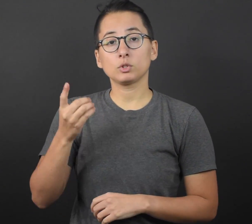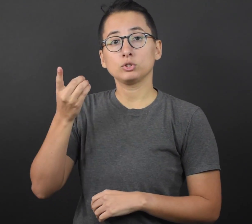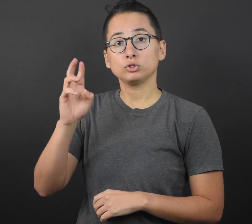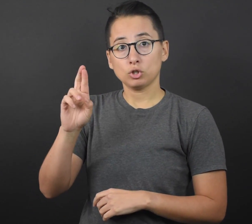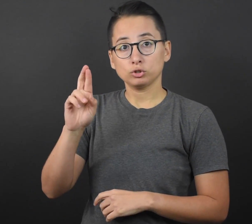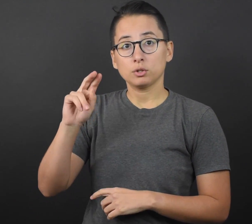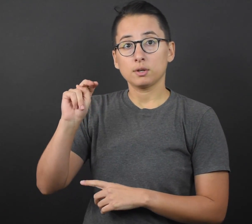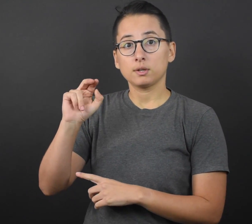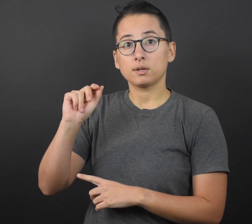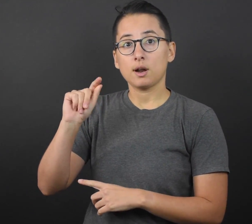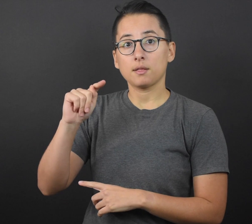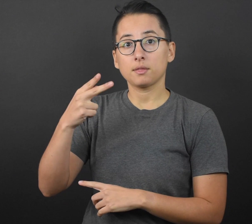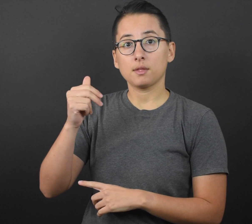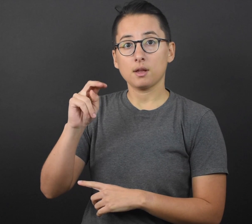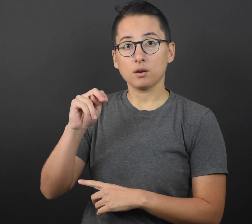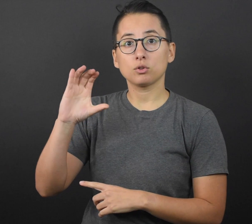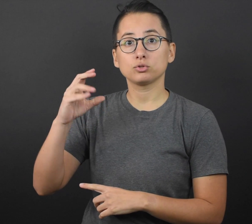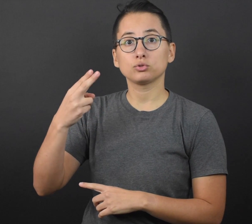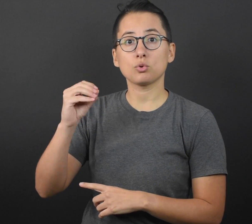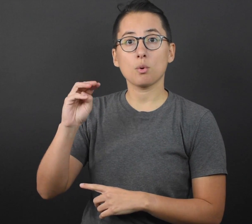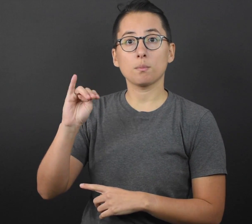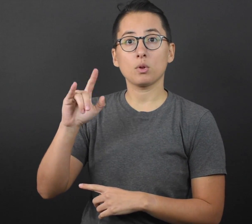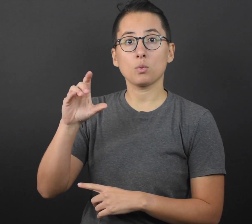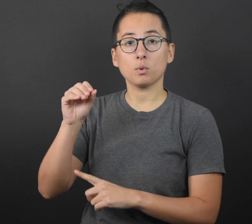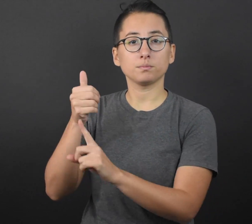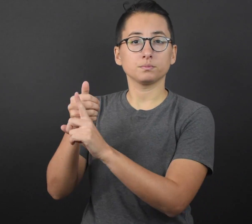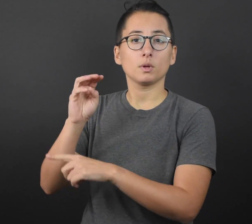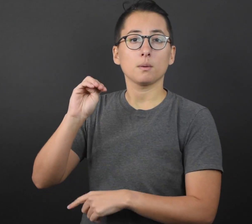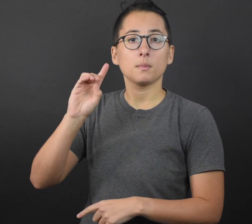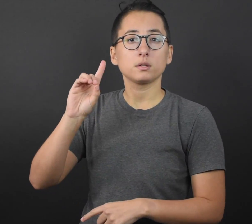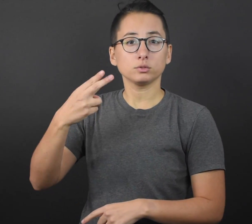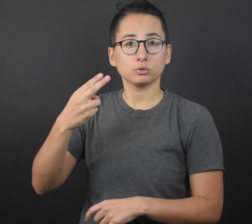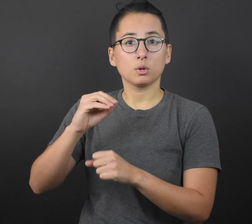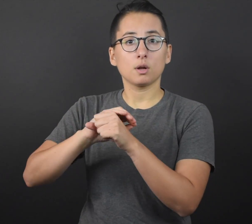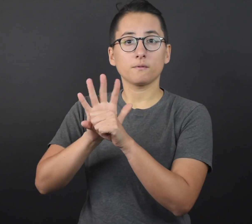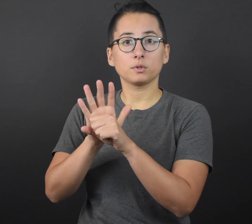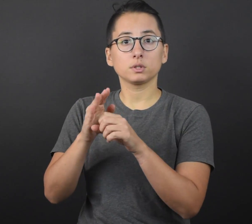“Our mobile vaccination clinics have been successful in all types of communities because of